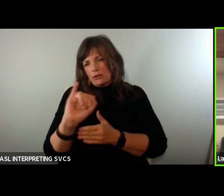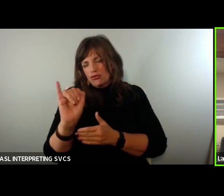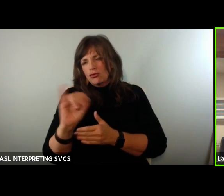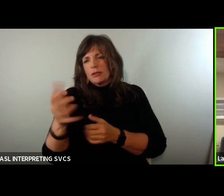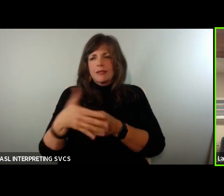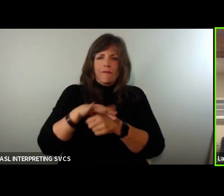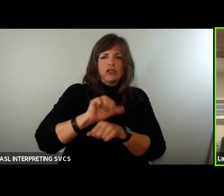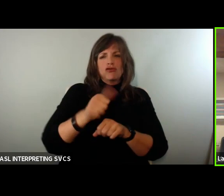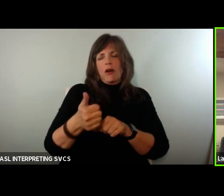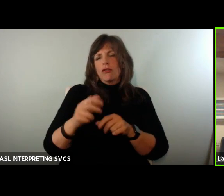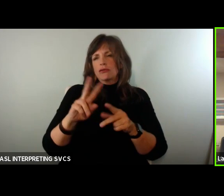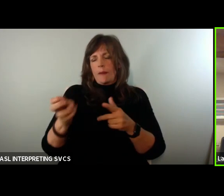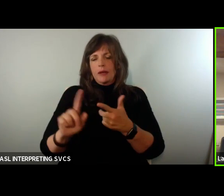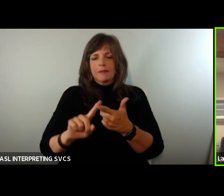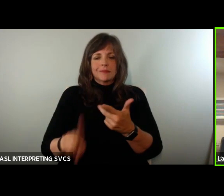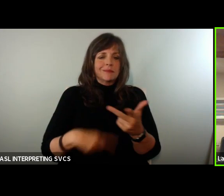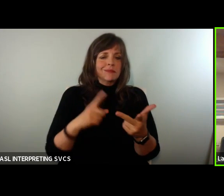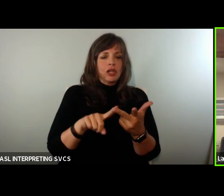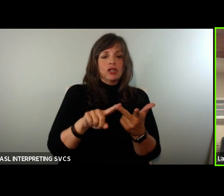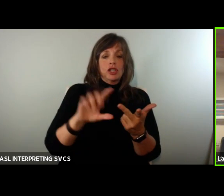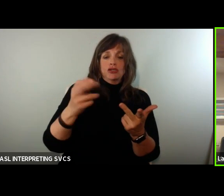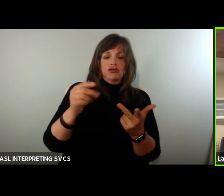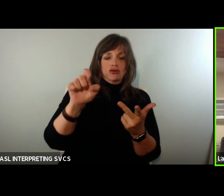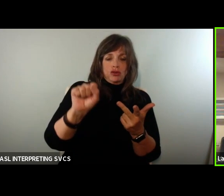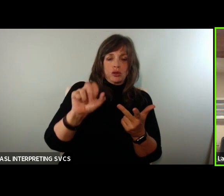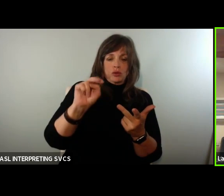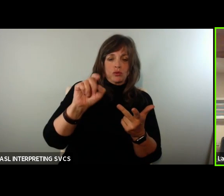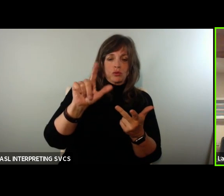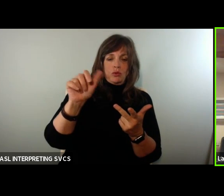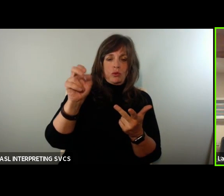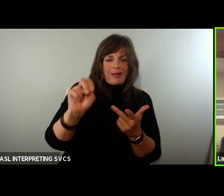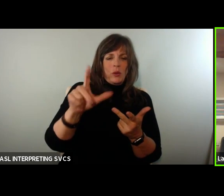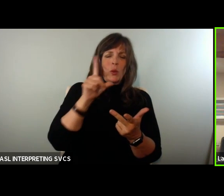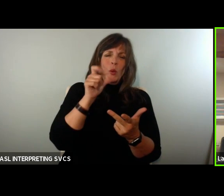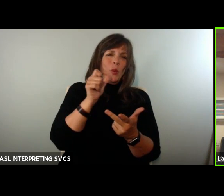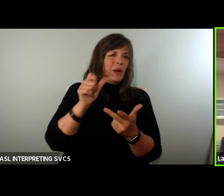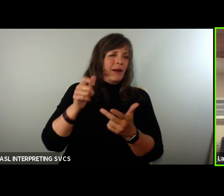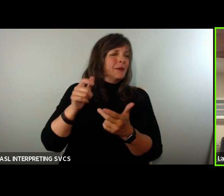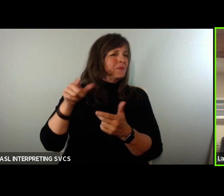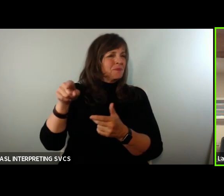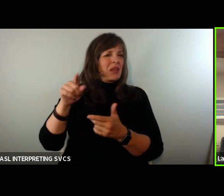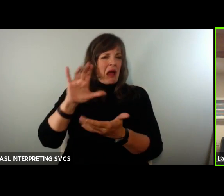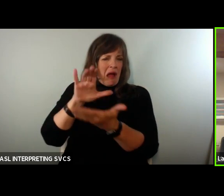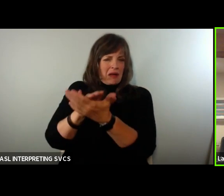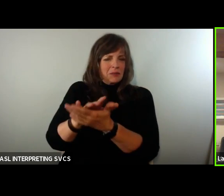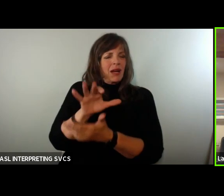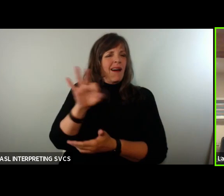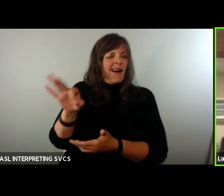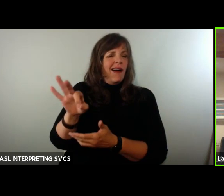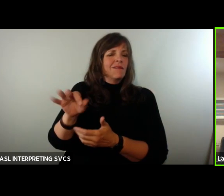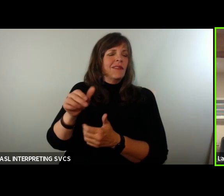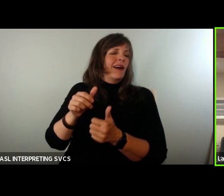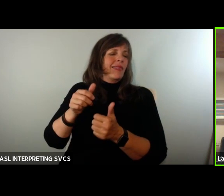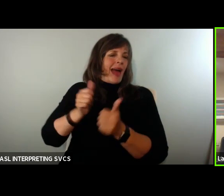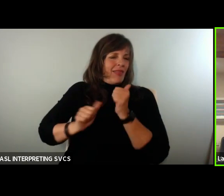Dr. Charles Nolan, a husband of a theater trustee and himself an epidemiologist, joined the call.